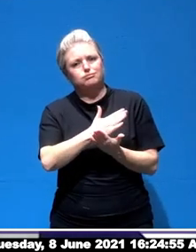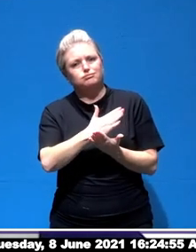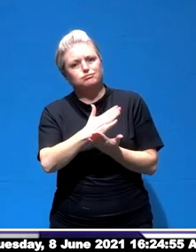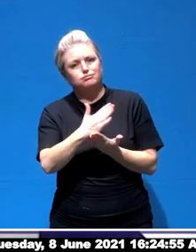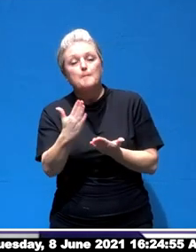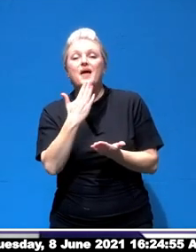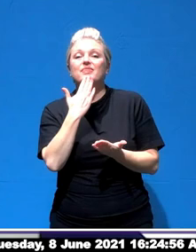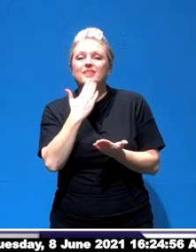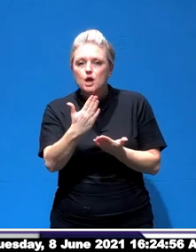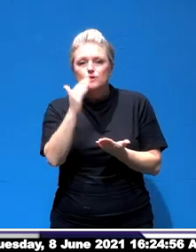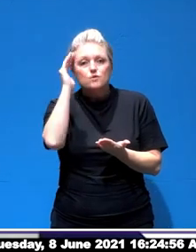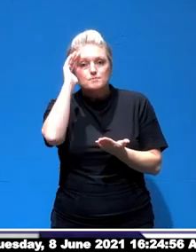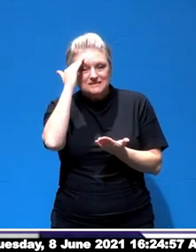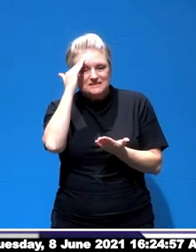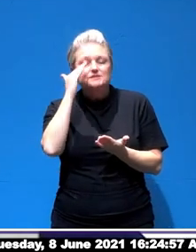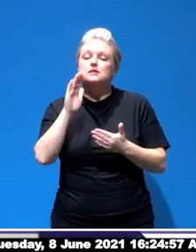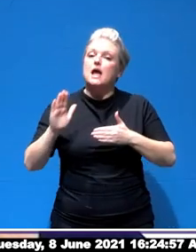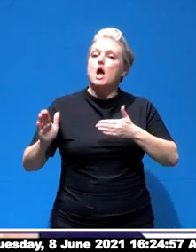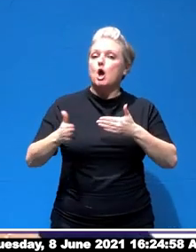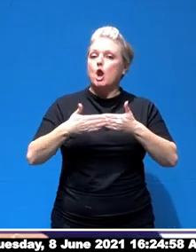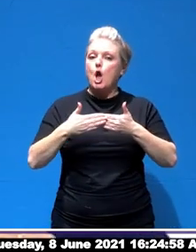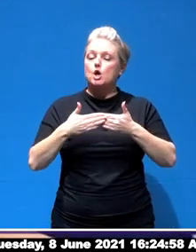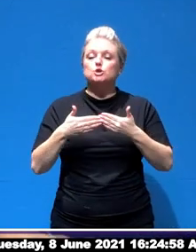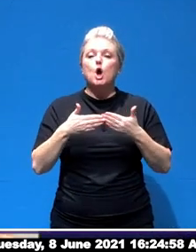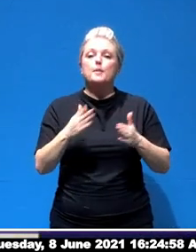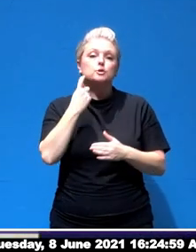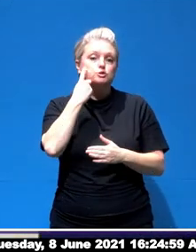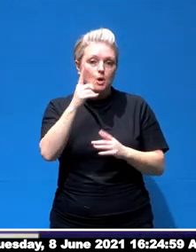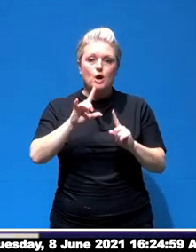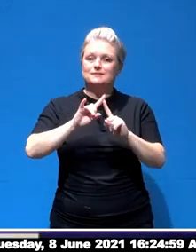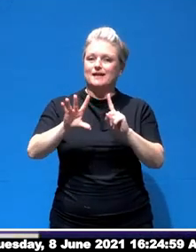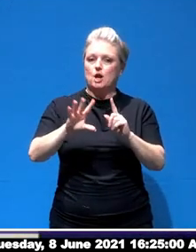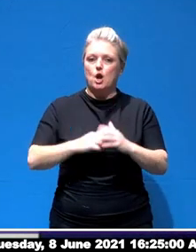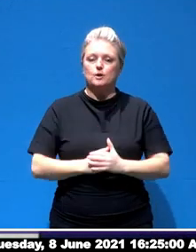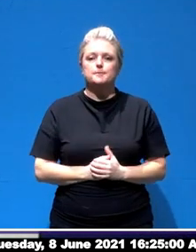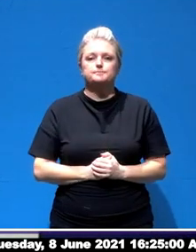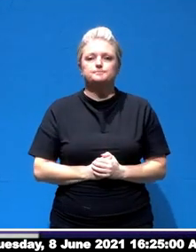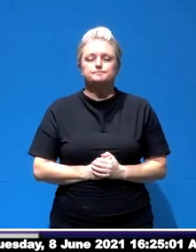We will adjourn now until 10.00 am Adelaide time tomorrow. The Royal Commission is adjourned.